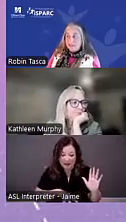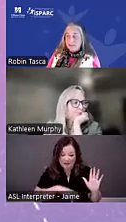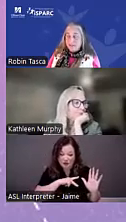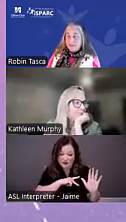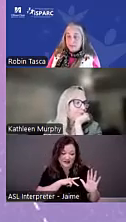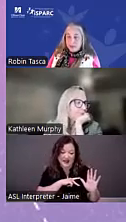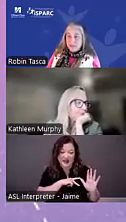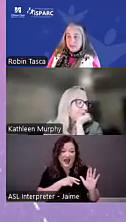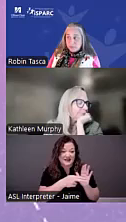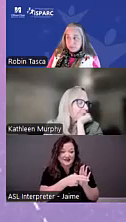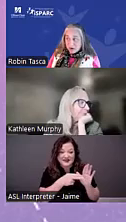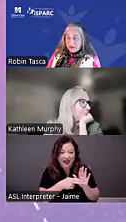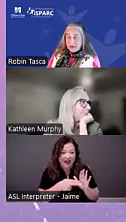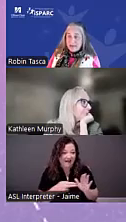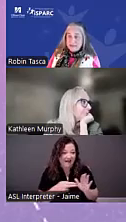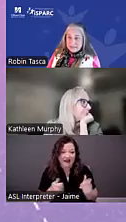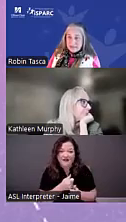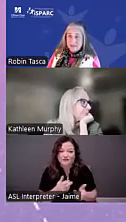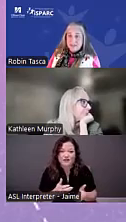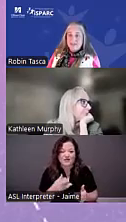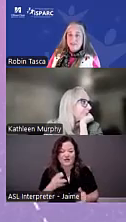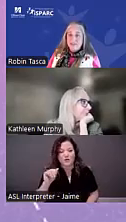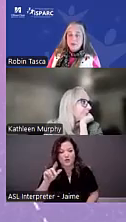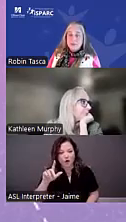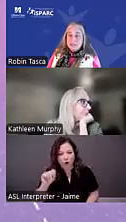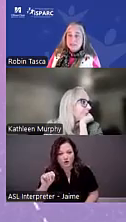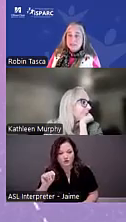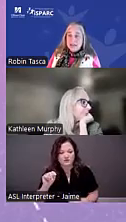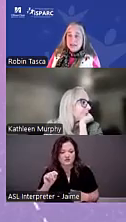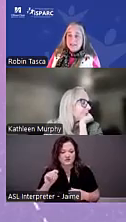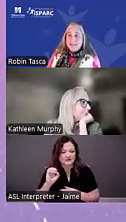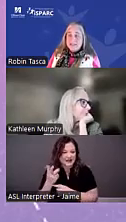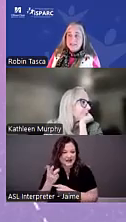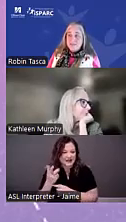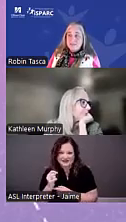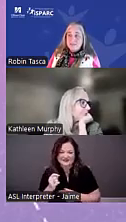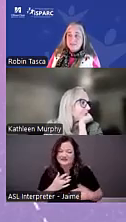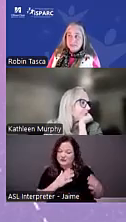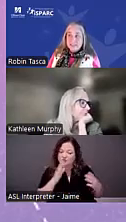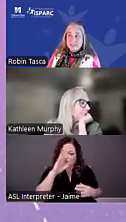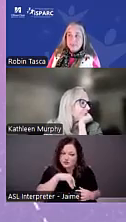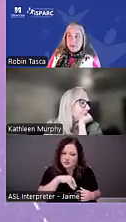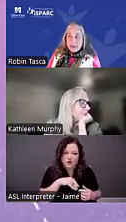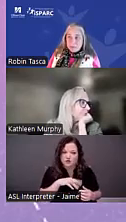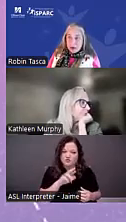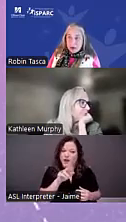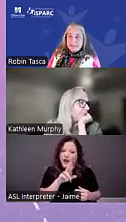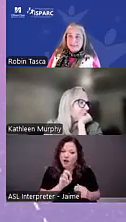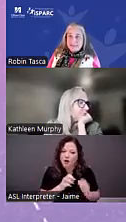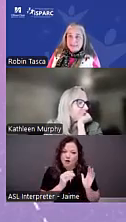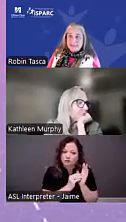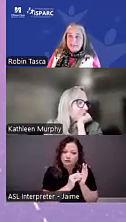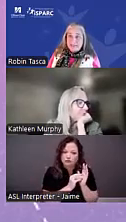I very rarely mark it as decorative, because that's really a bad practice.